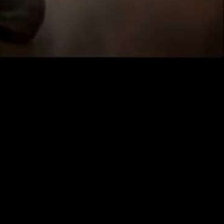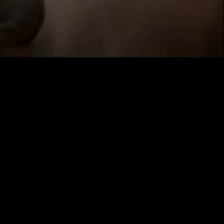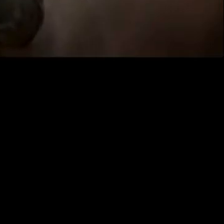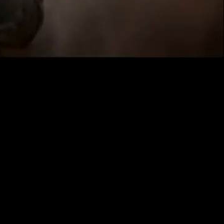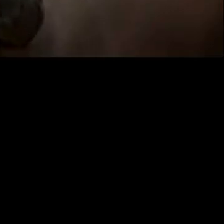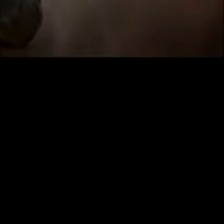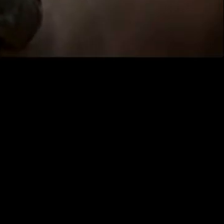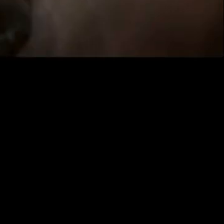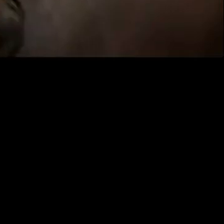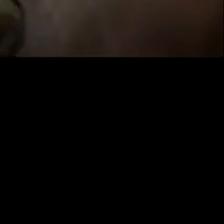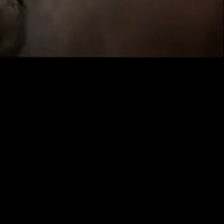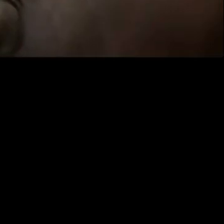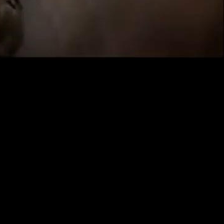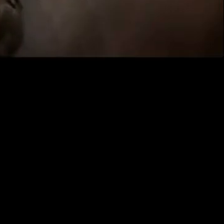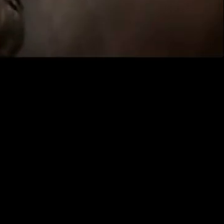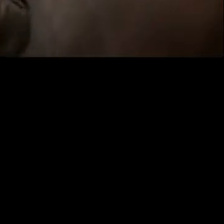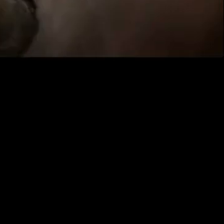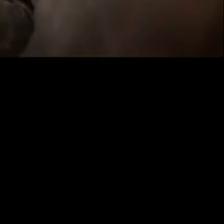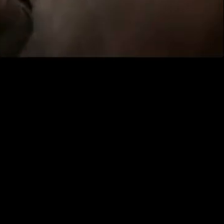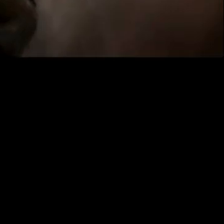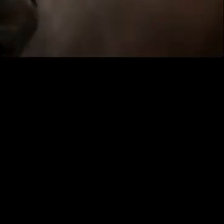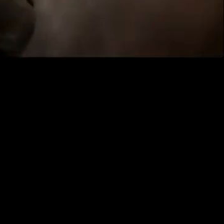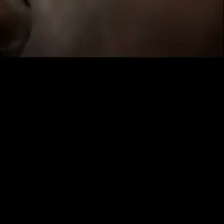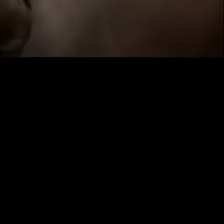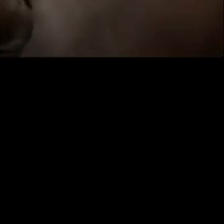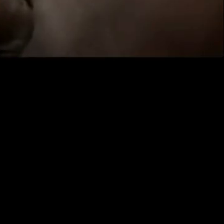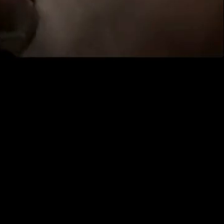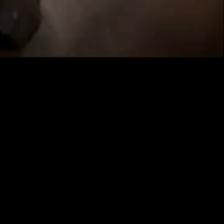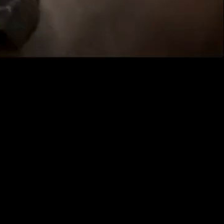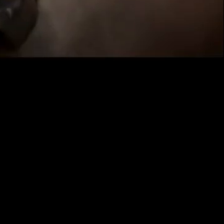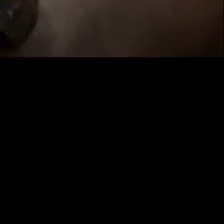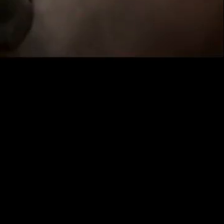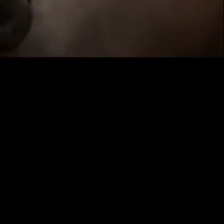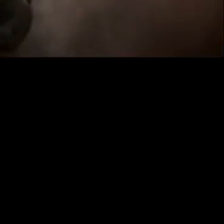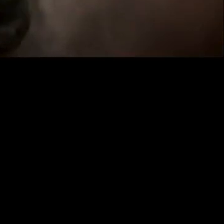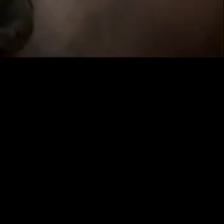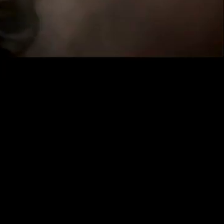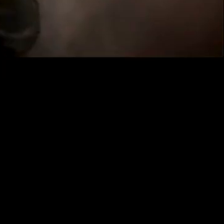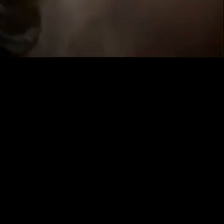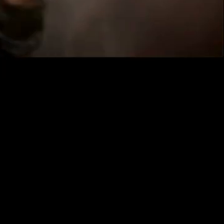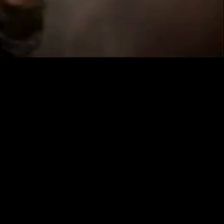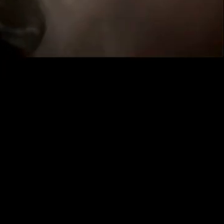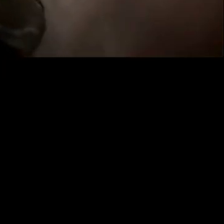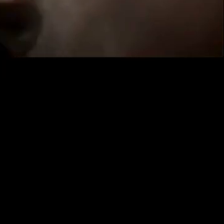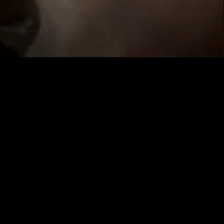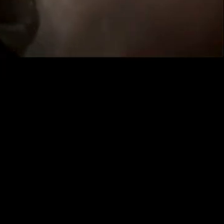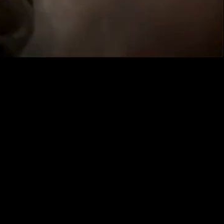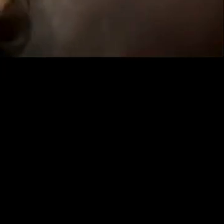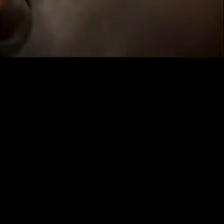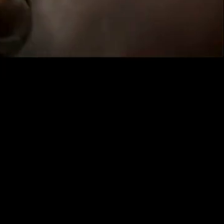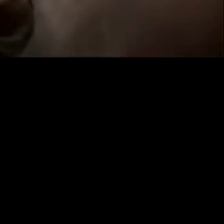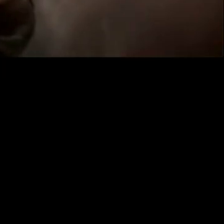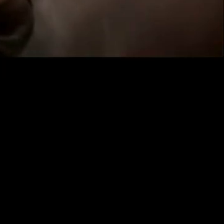wait a minute. Wait a minute. Let's let, let's see if we, if there any other stones we can turn over to be able to help